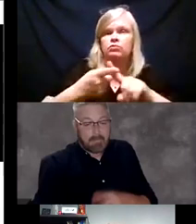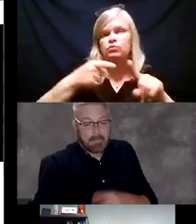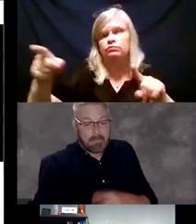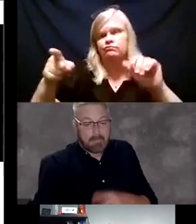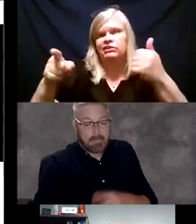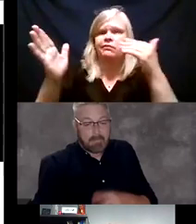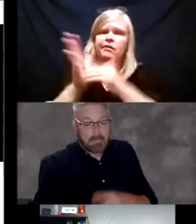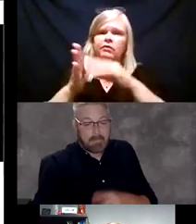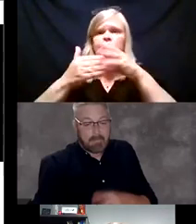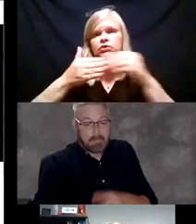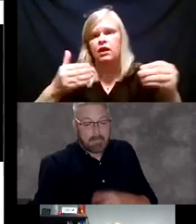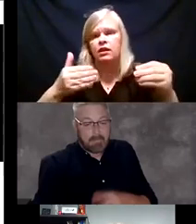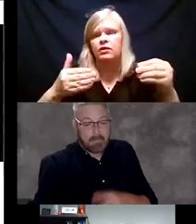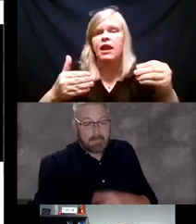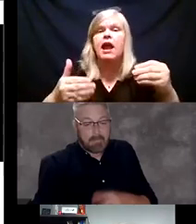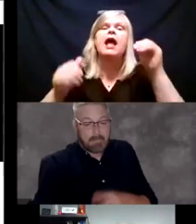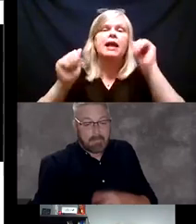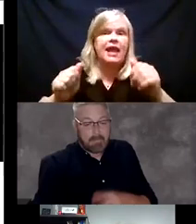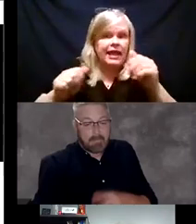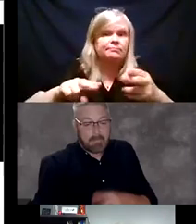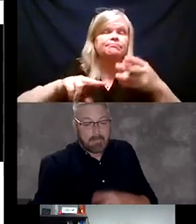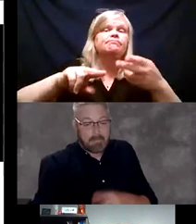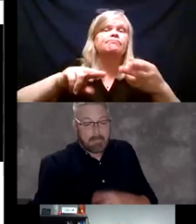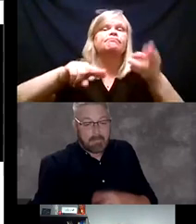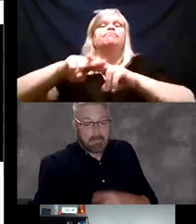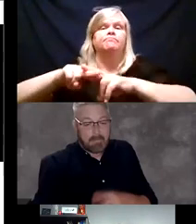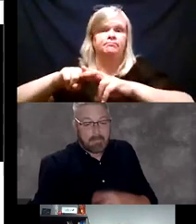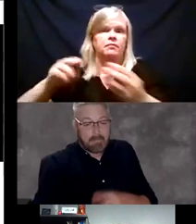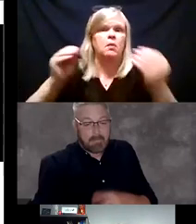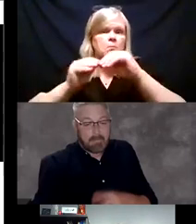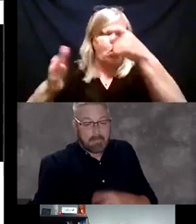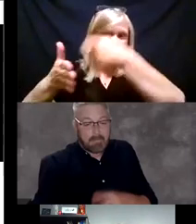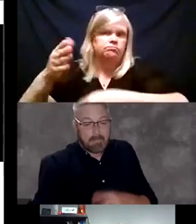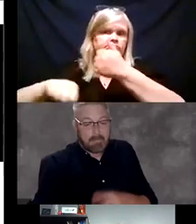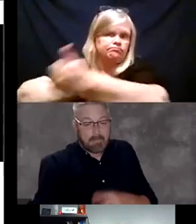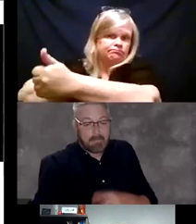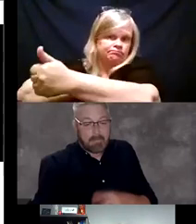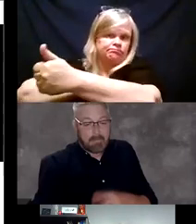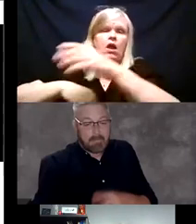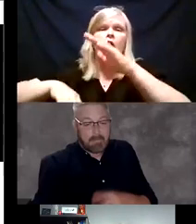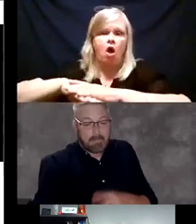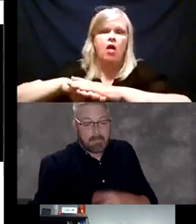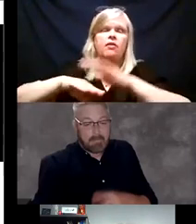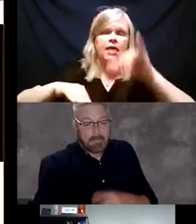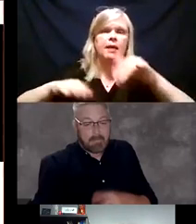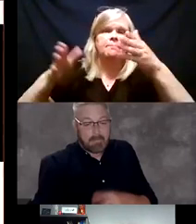ALSO ENHANCED SENTENCING POTENTIALS ON THIS CHARGE AS